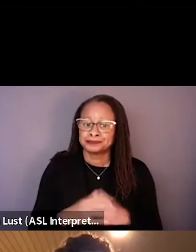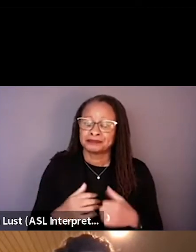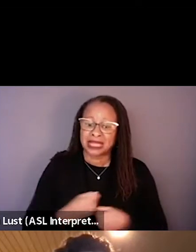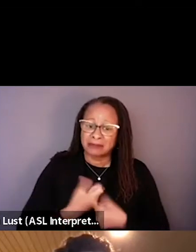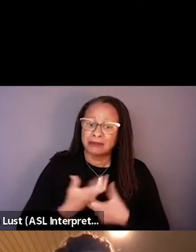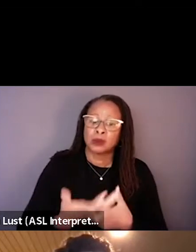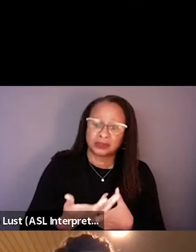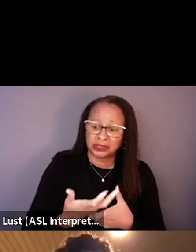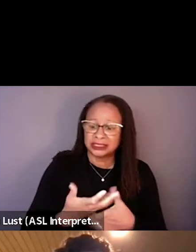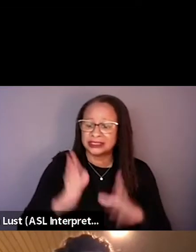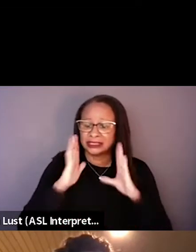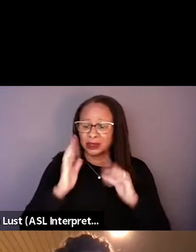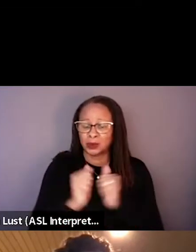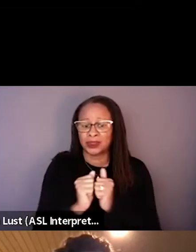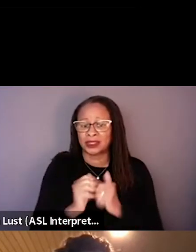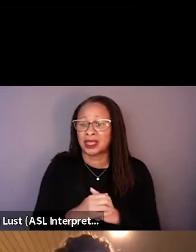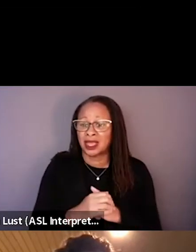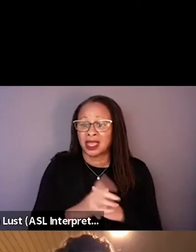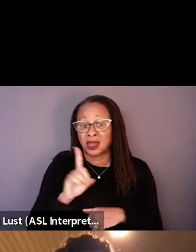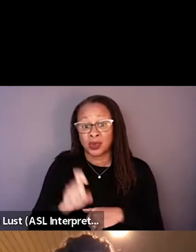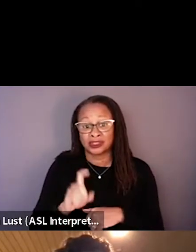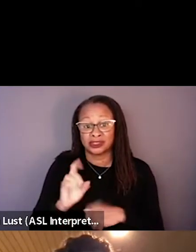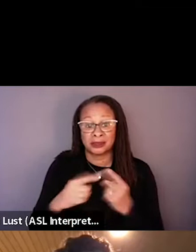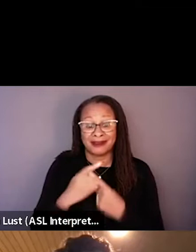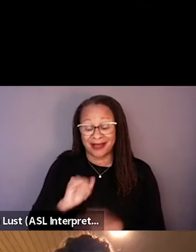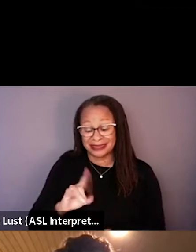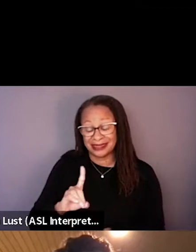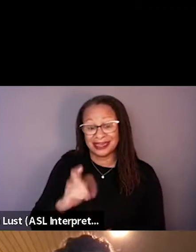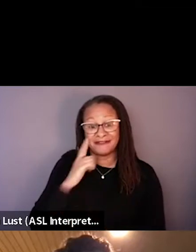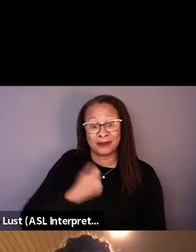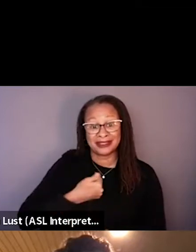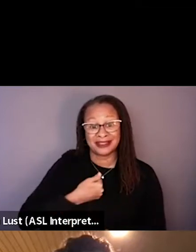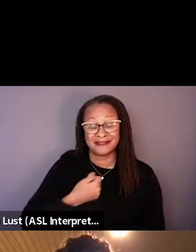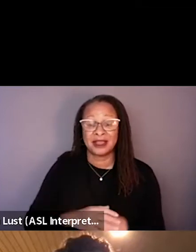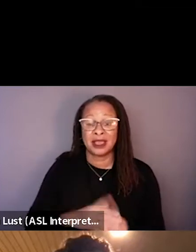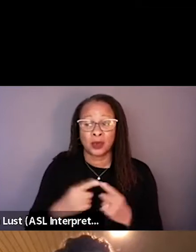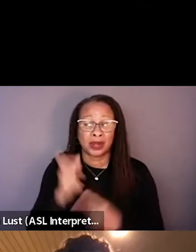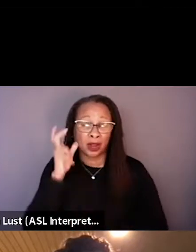with, you know, questions of identity and all of that stuff. And so when I heard their music, I really,